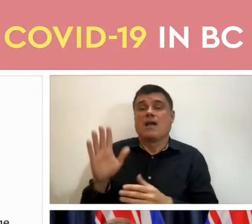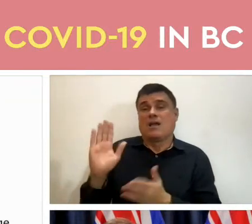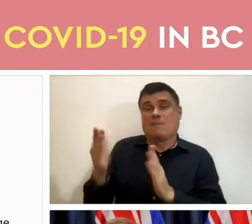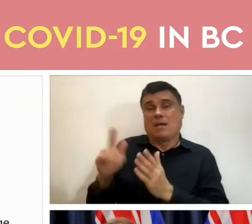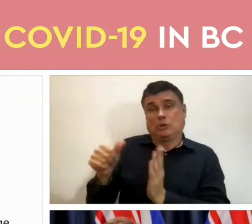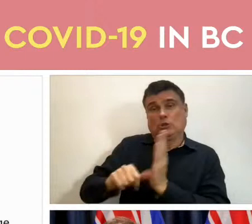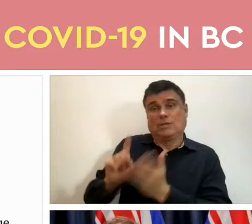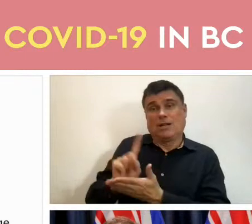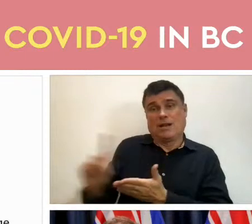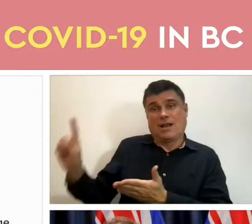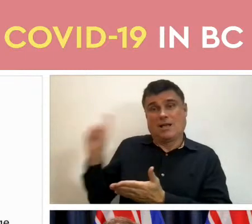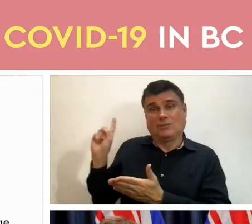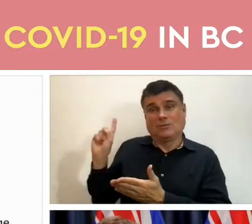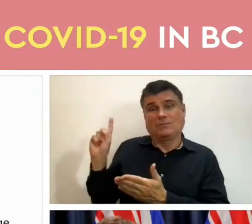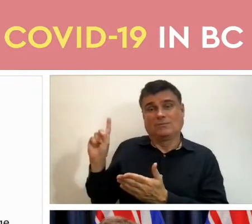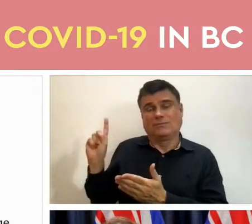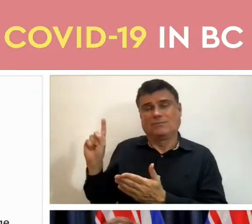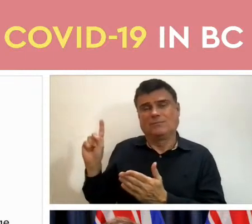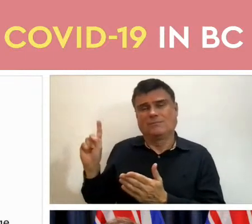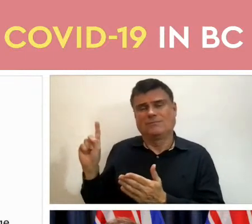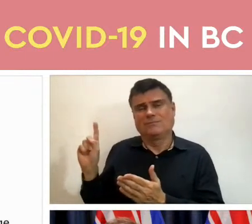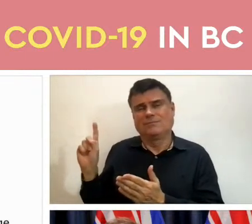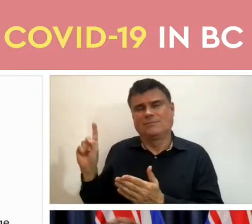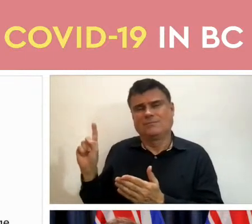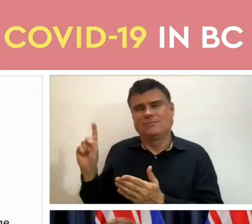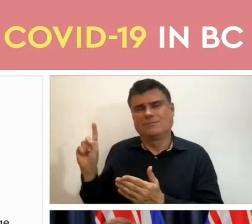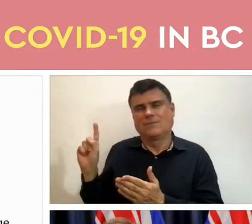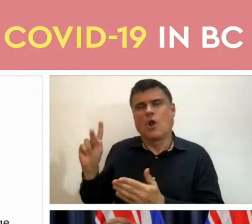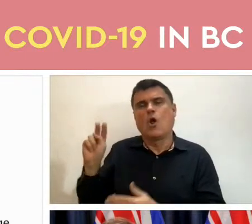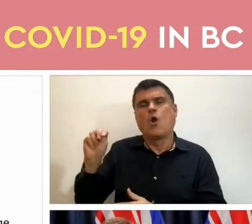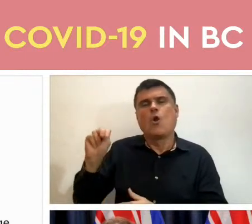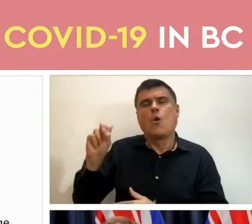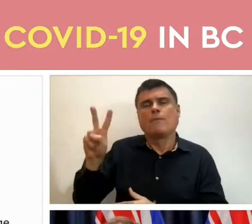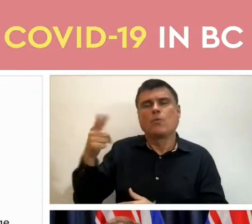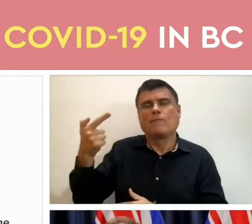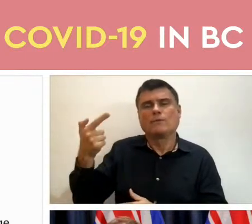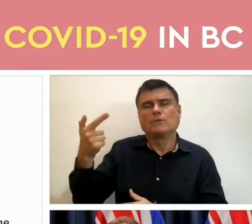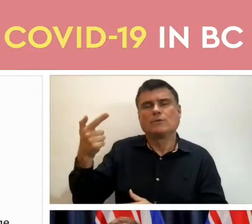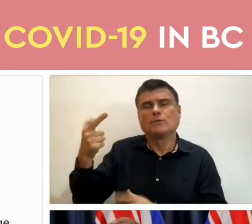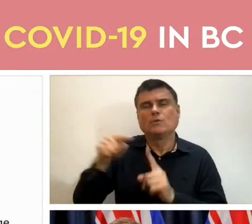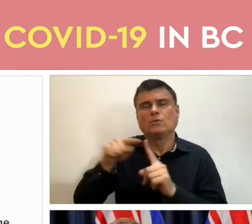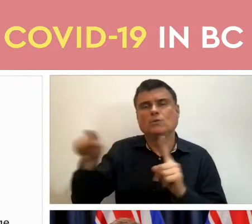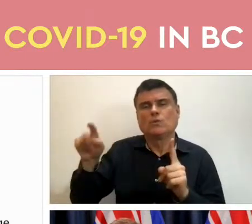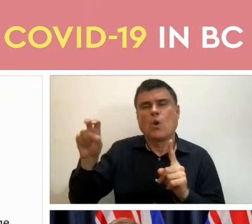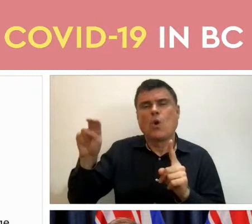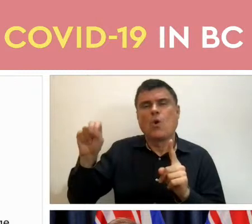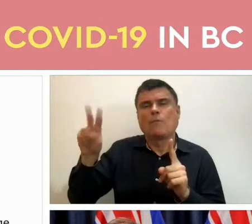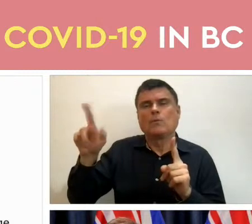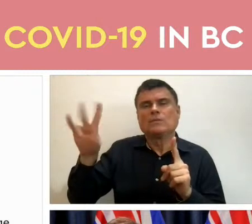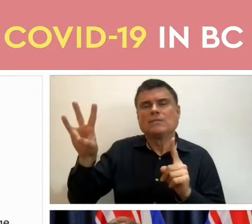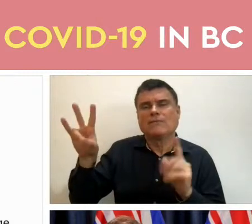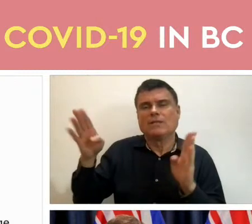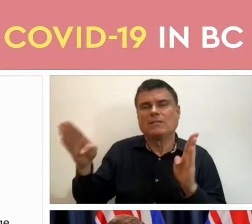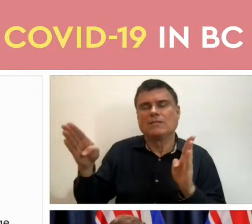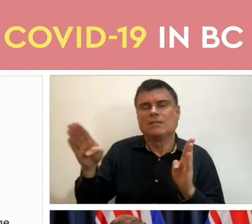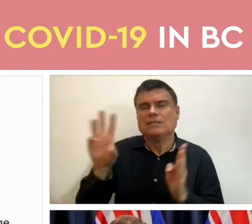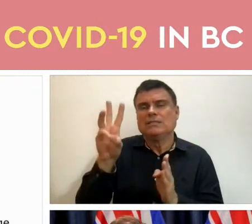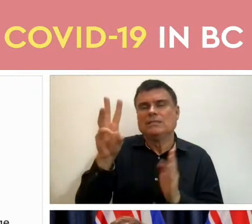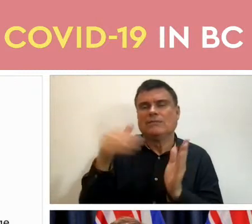reported November 21 to Novembe3 surgeries.